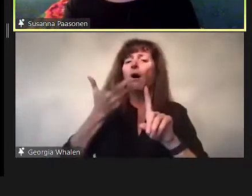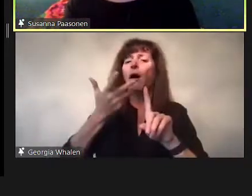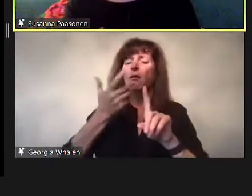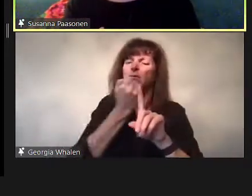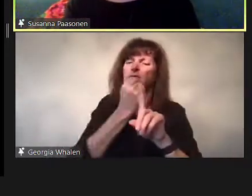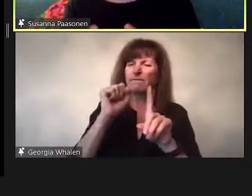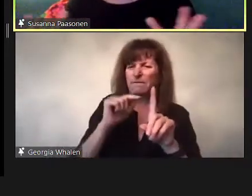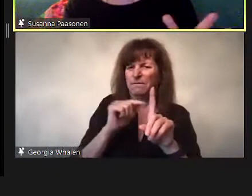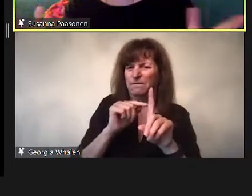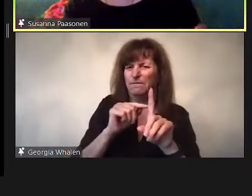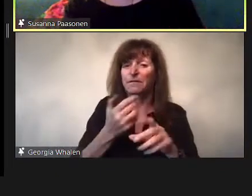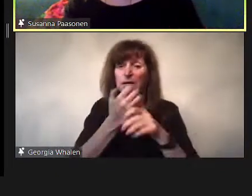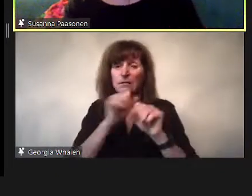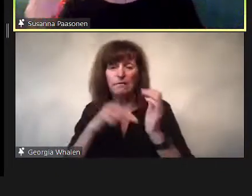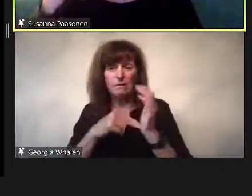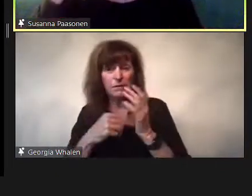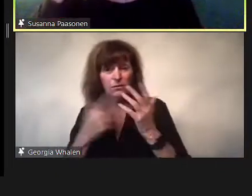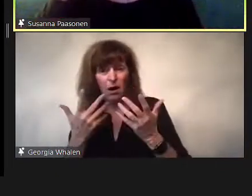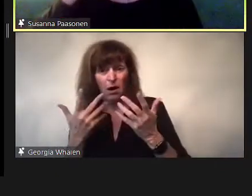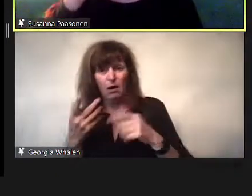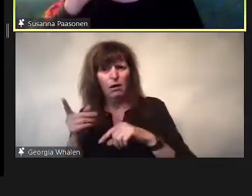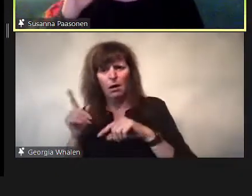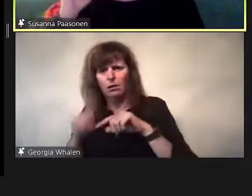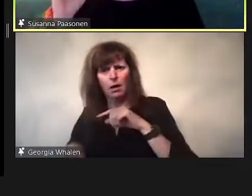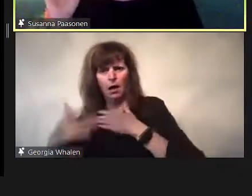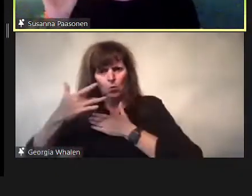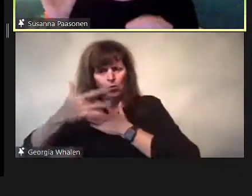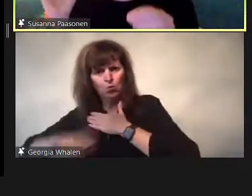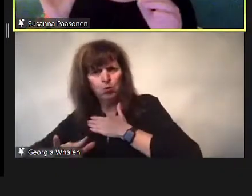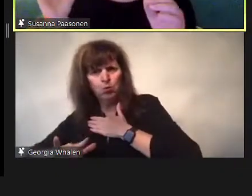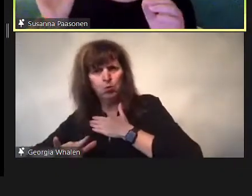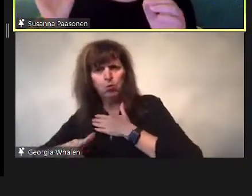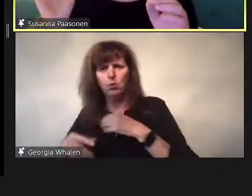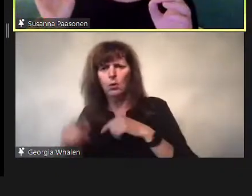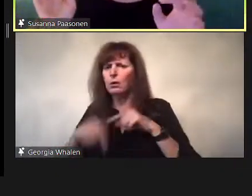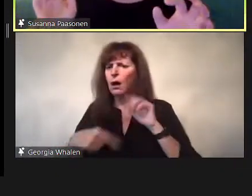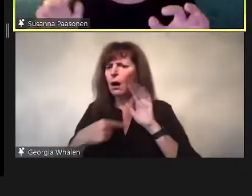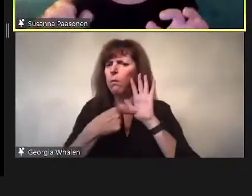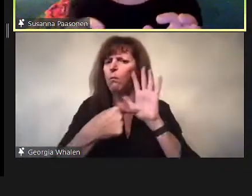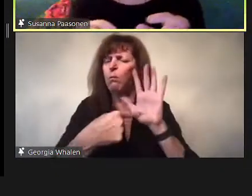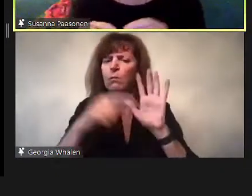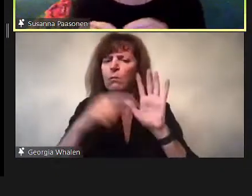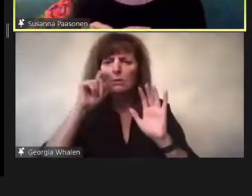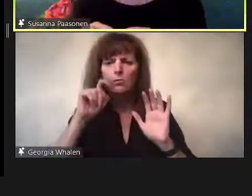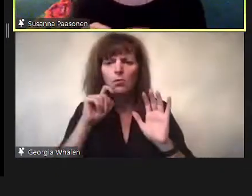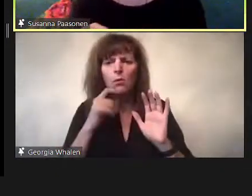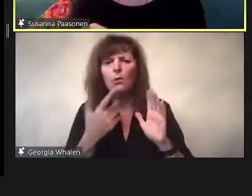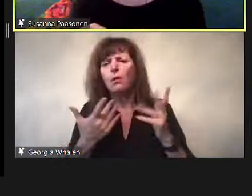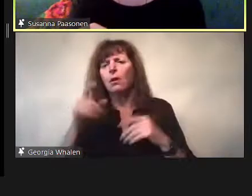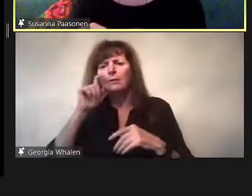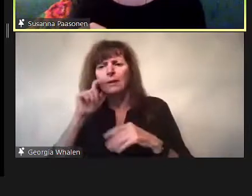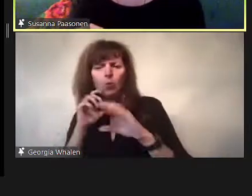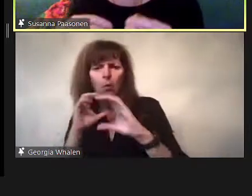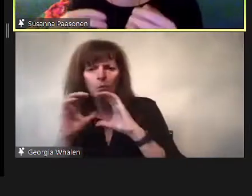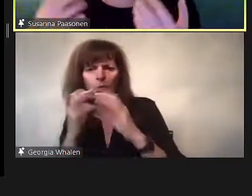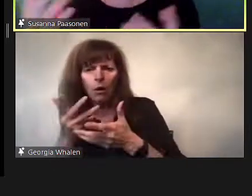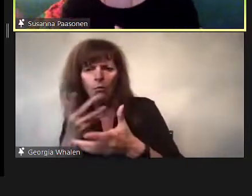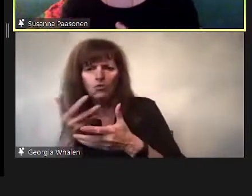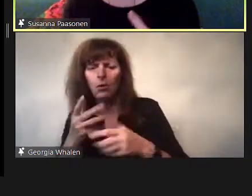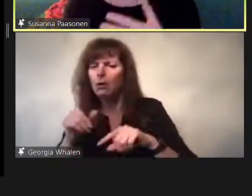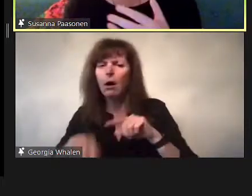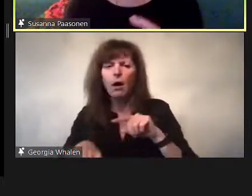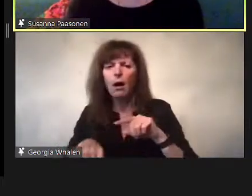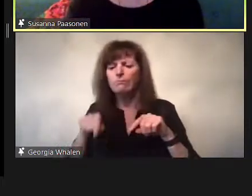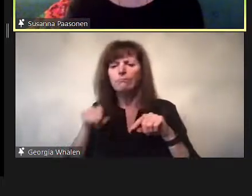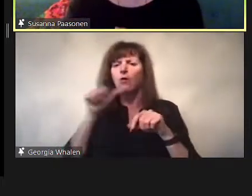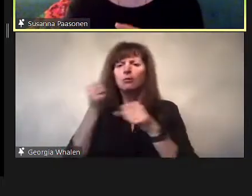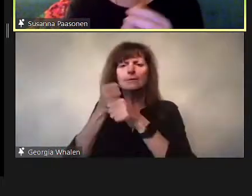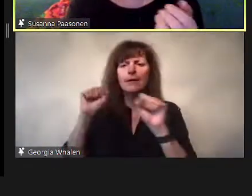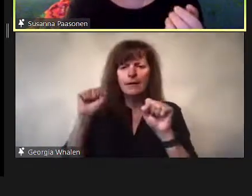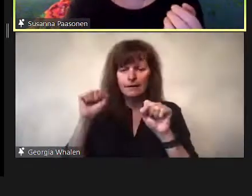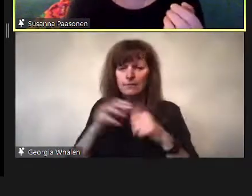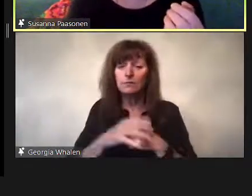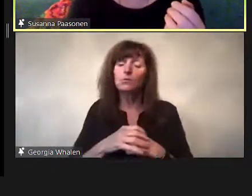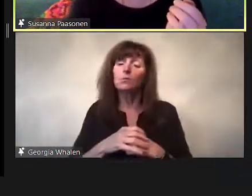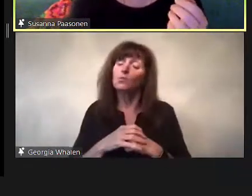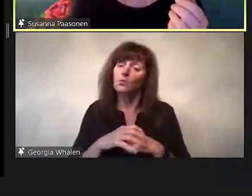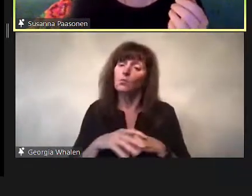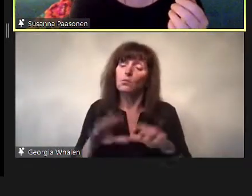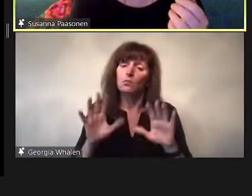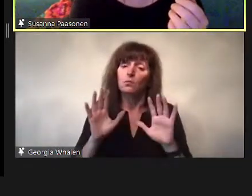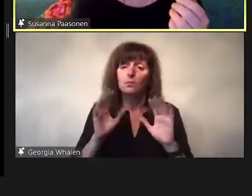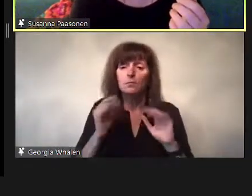This risk between the safe, social media or safe content as allowed by Apple and Google is the same logic by data giants.